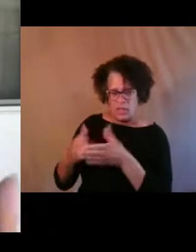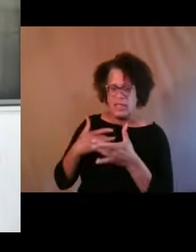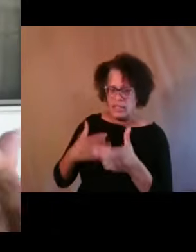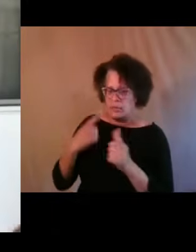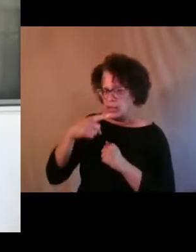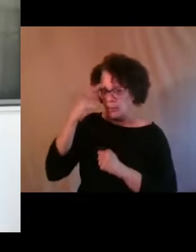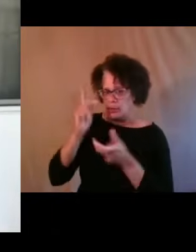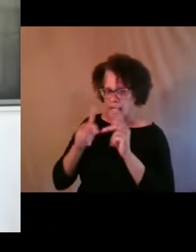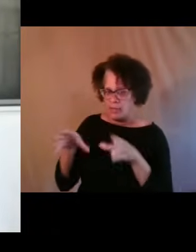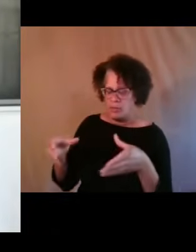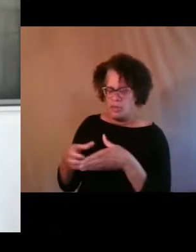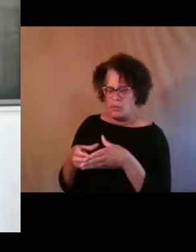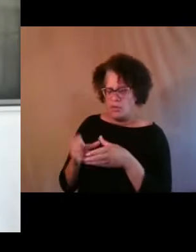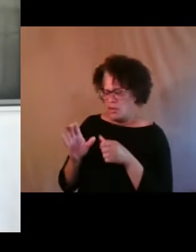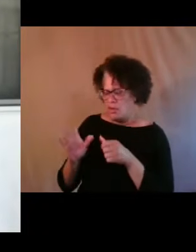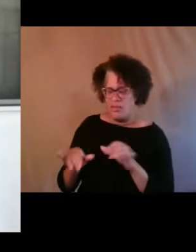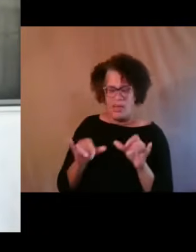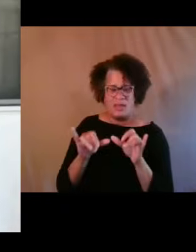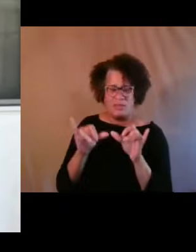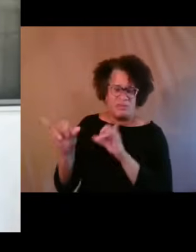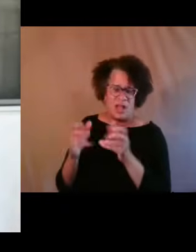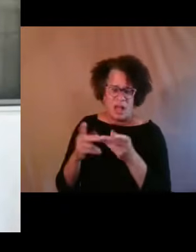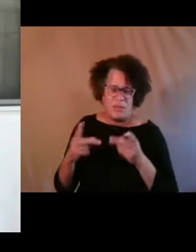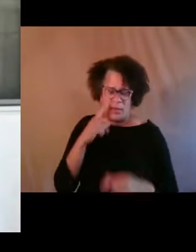that's just kind of commonplace, and it really shouldn't be.